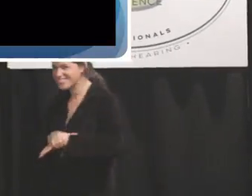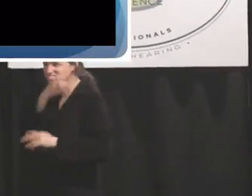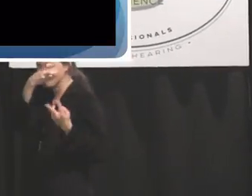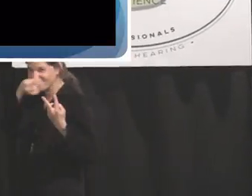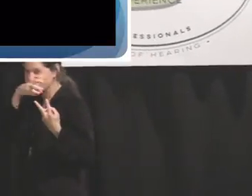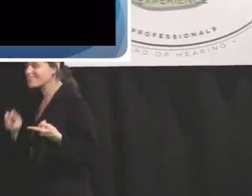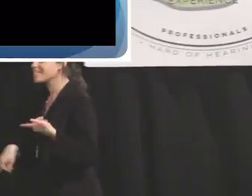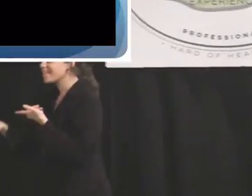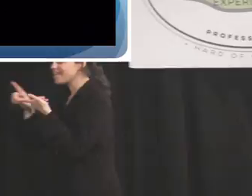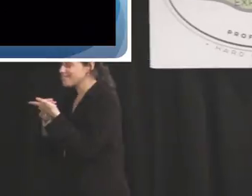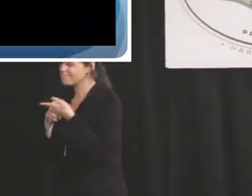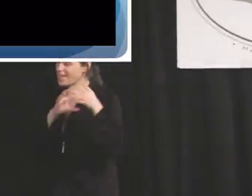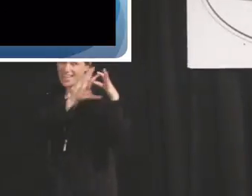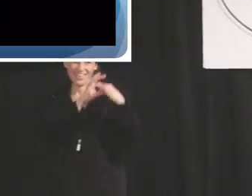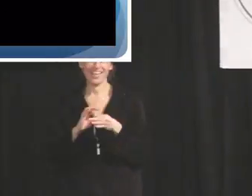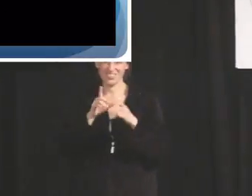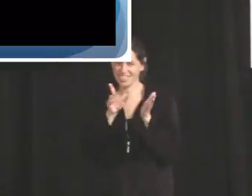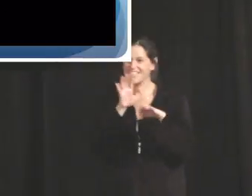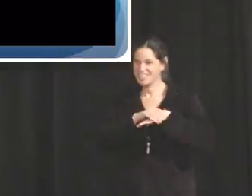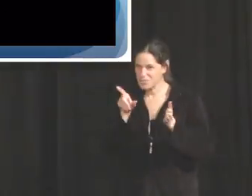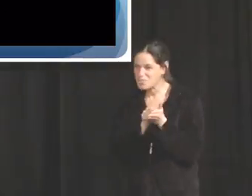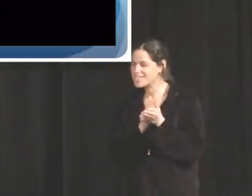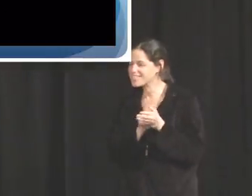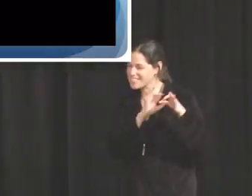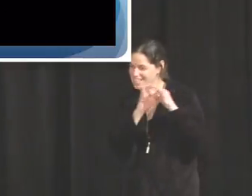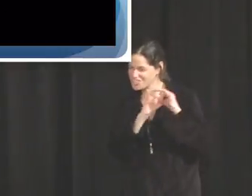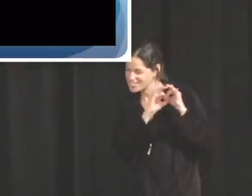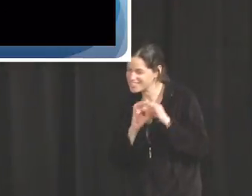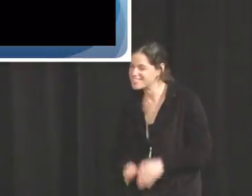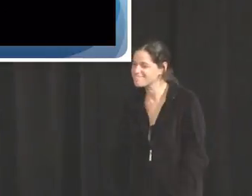So there's ASL being in the environment, and print being in the environment, so we're looking at English print,